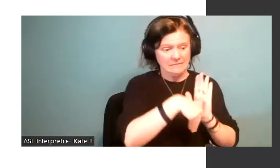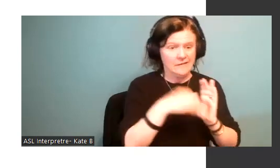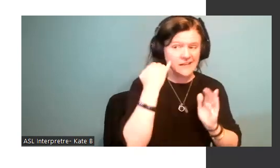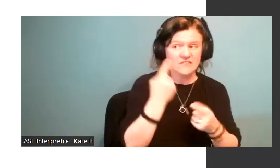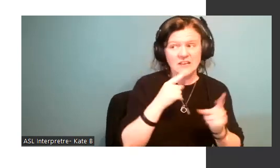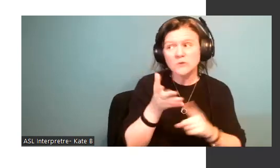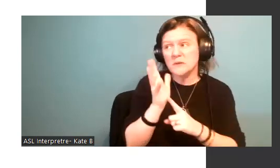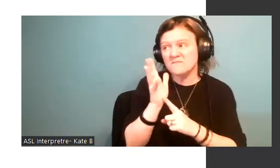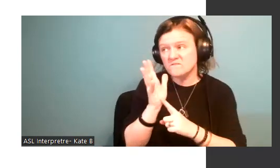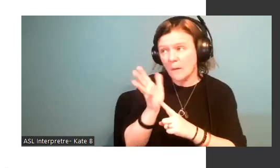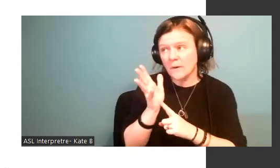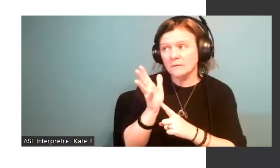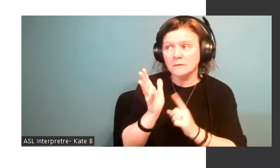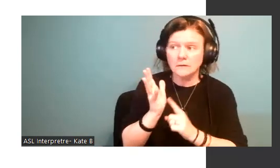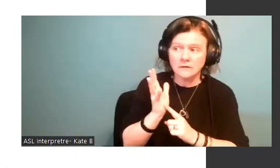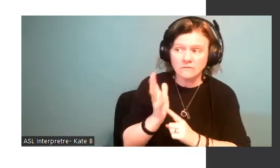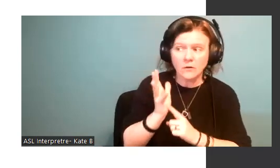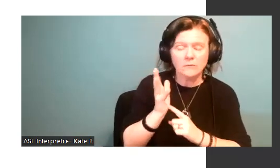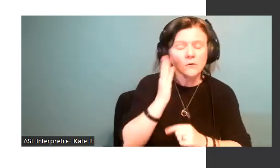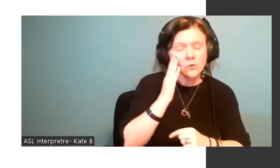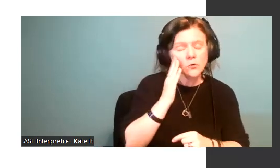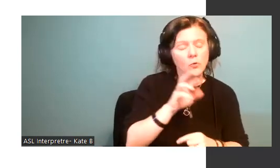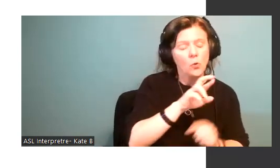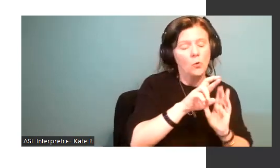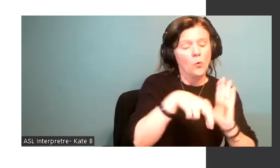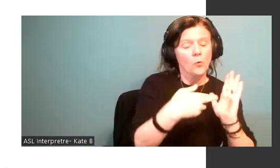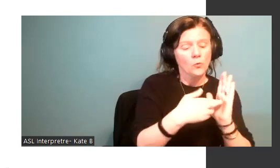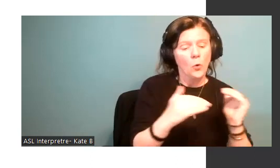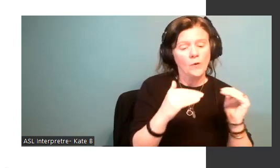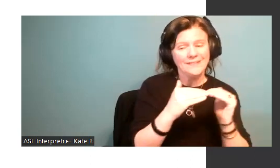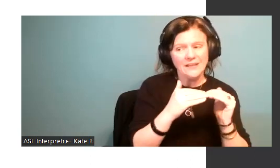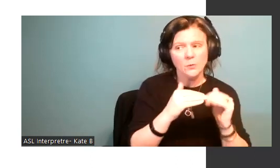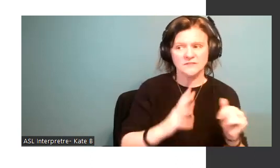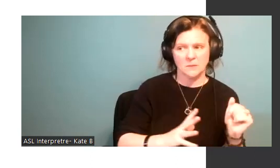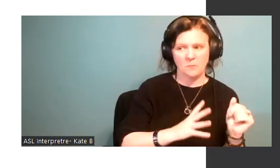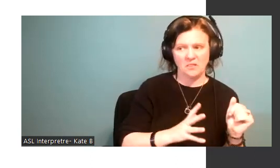timer into a live region, if you want to have,